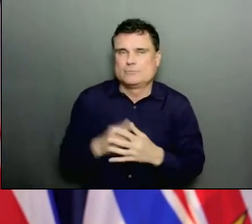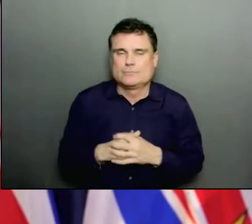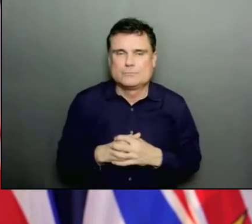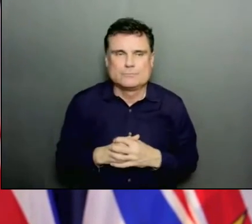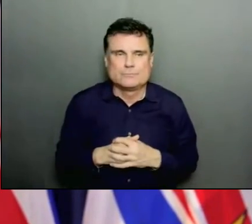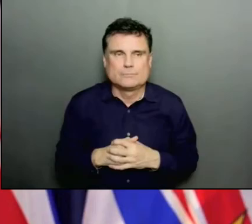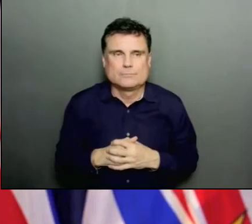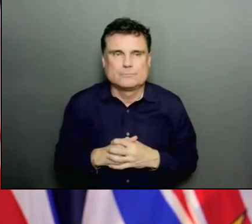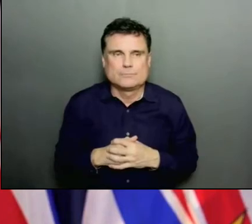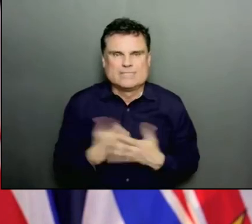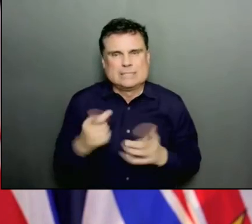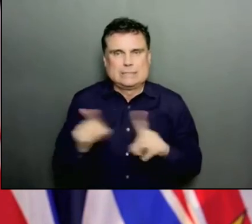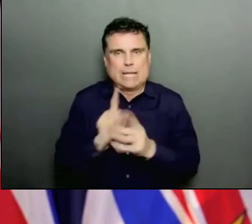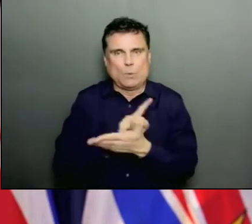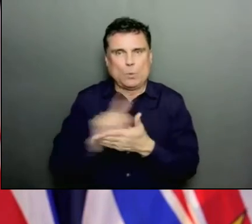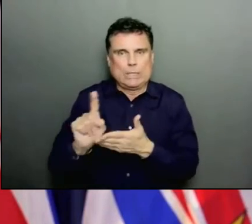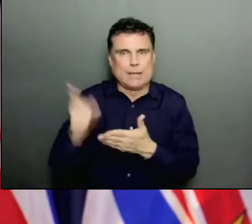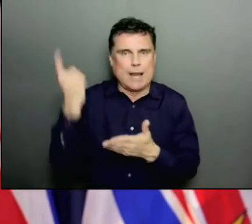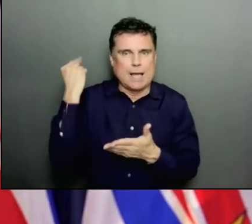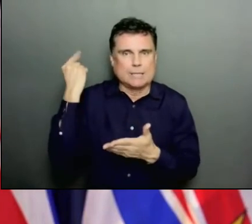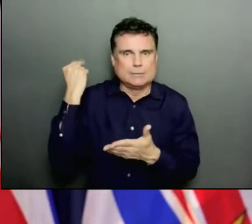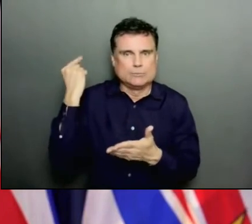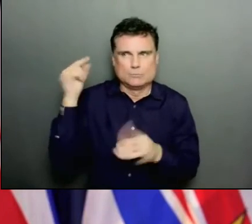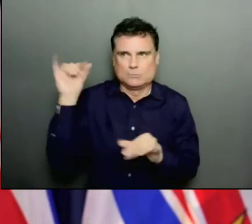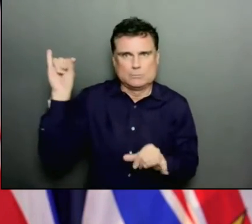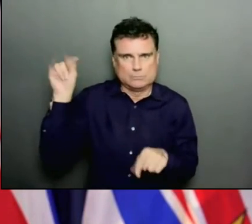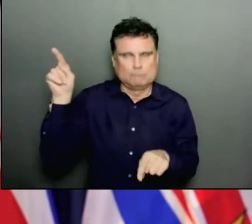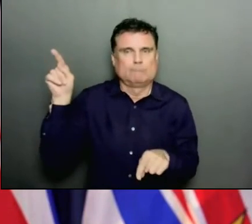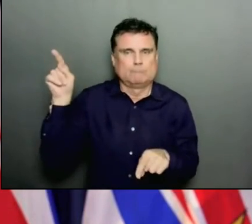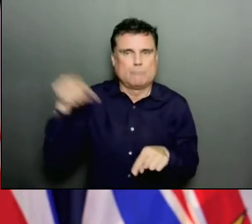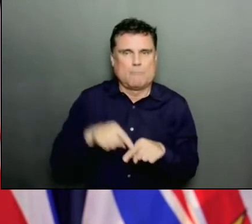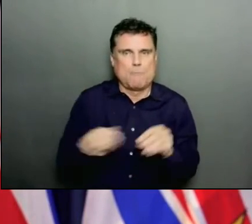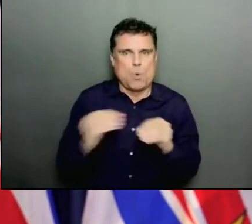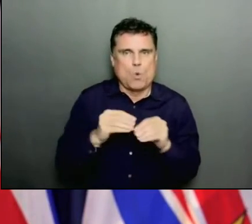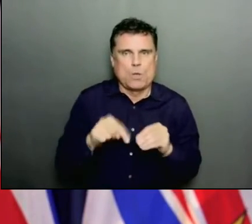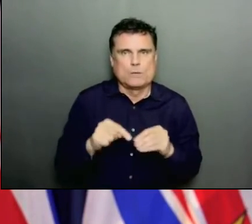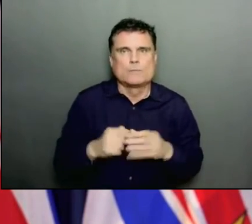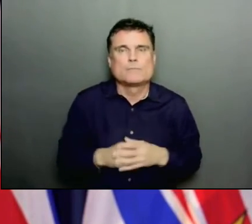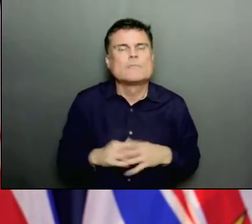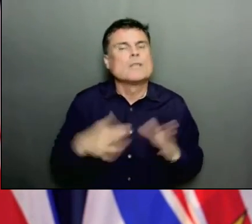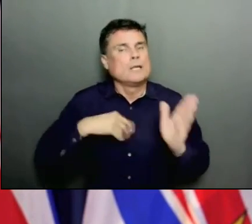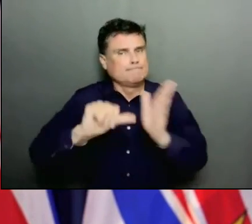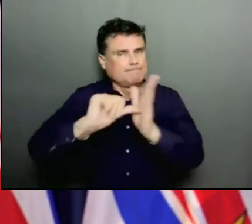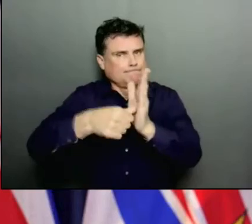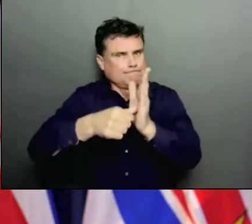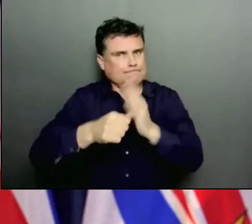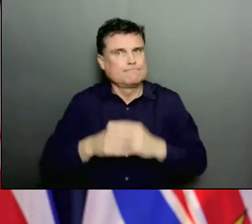to on pages 25 and 26 and what they show is that we need in response to COVID-19